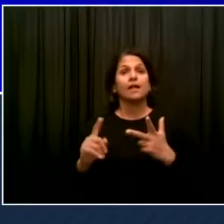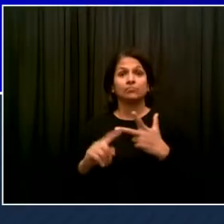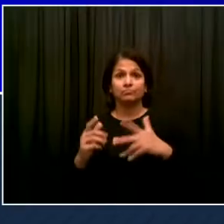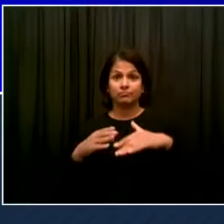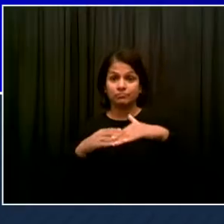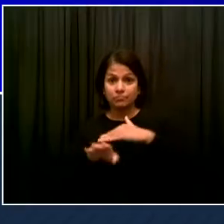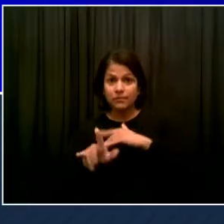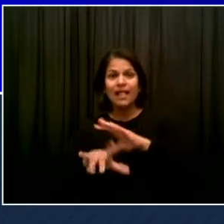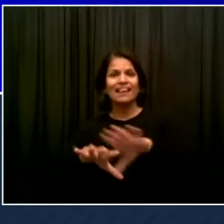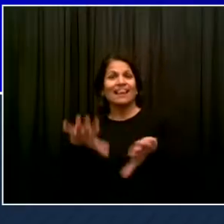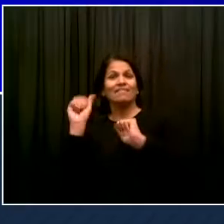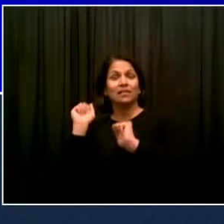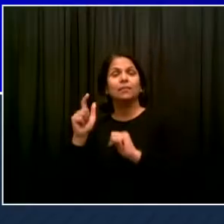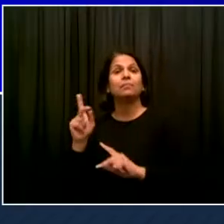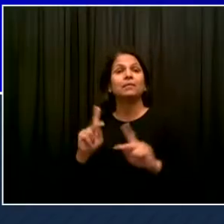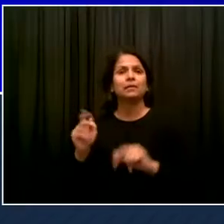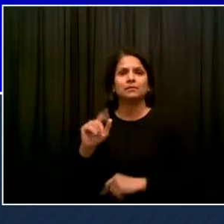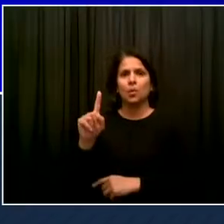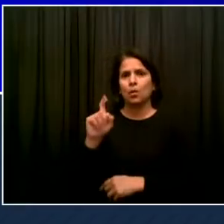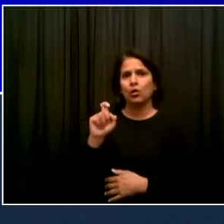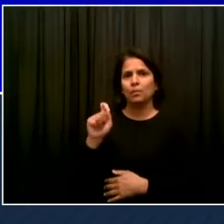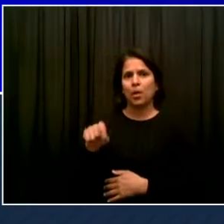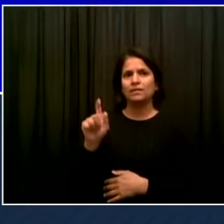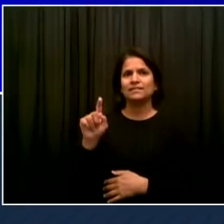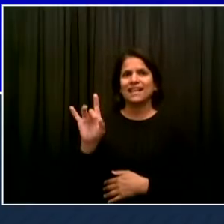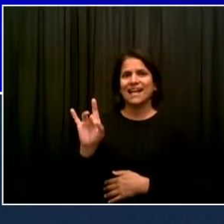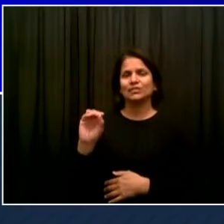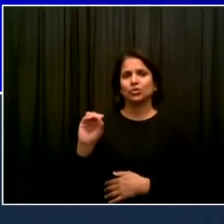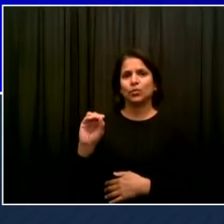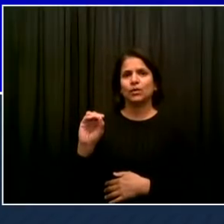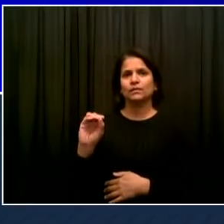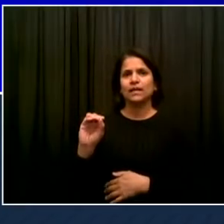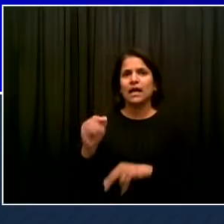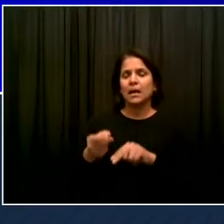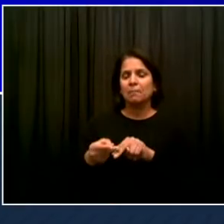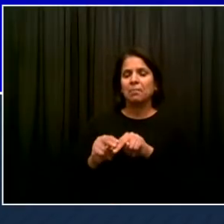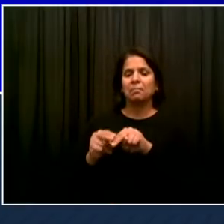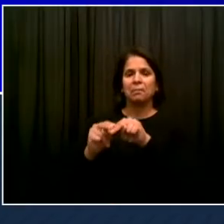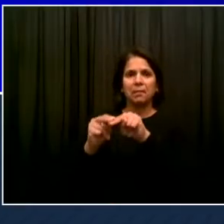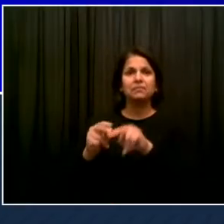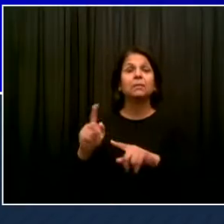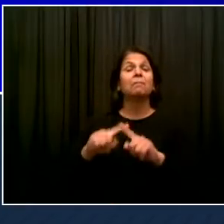CONFIRMED POSITIVELY HOSPITALIZATION